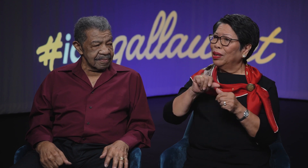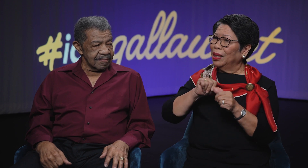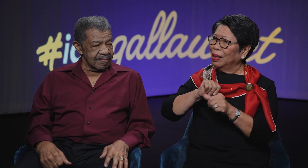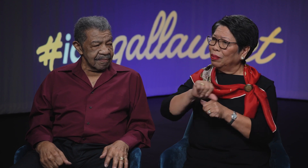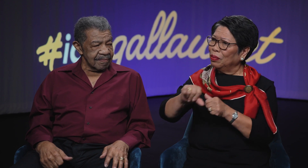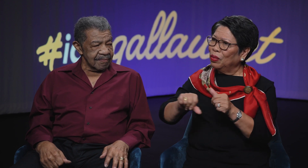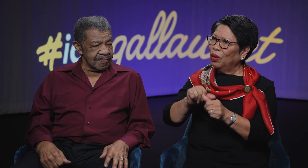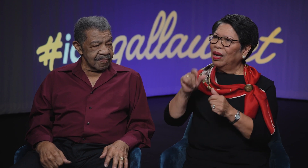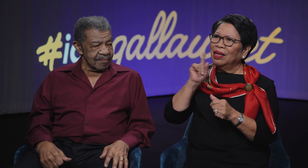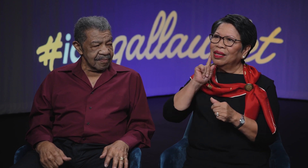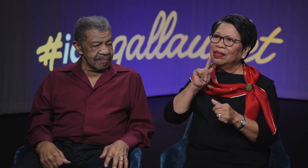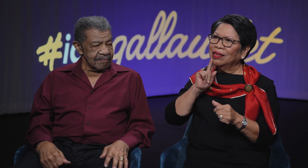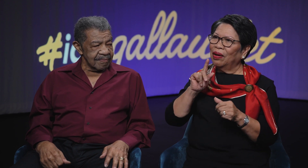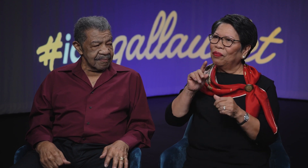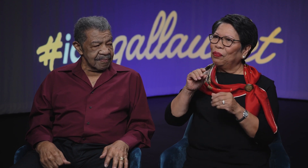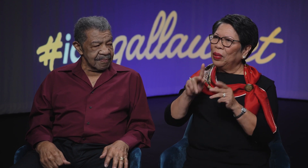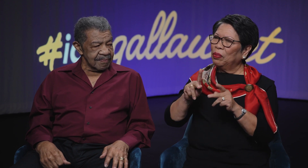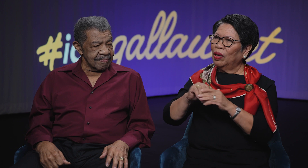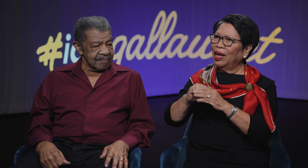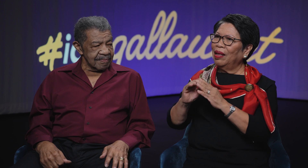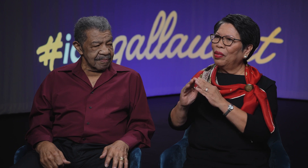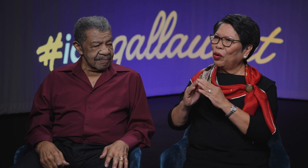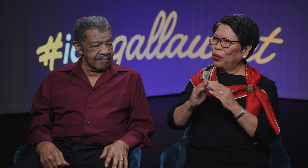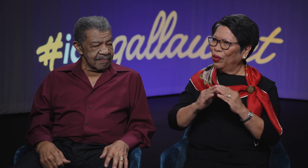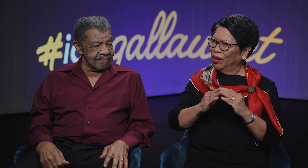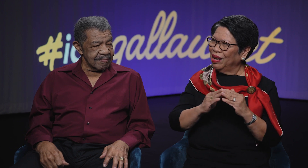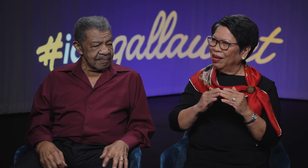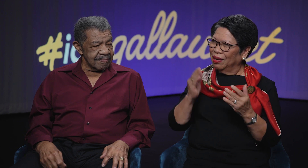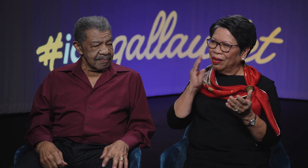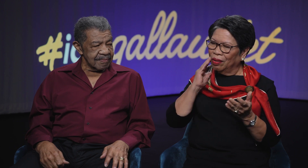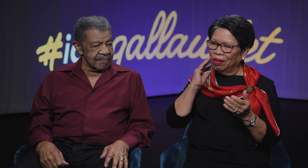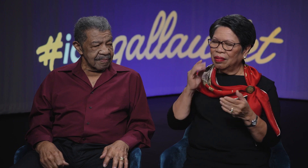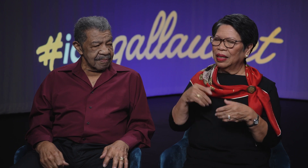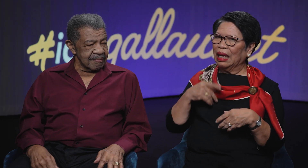to really socialize with Deaf people in the community, you know?